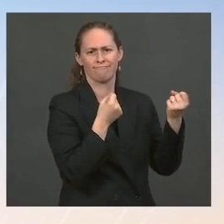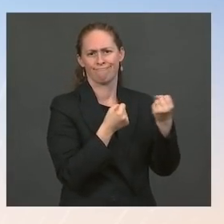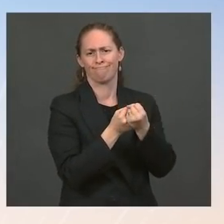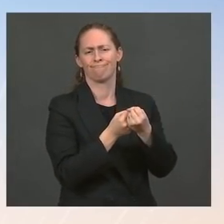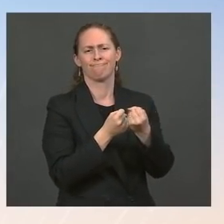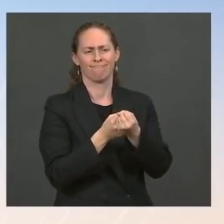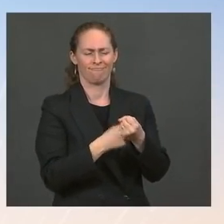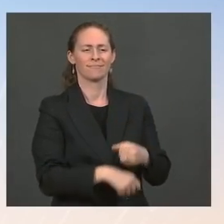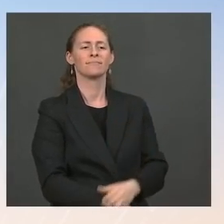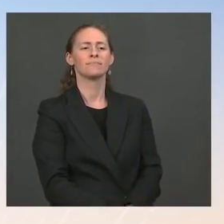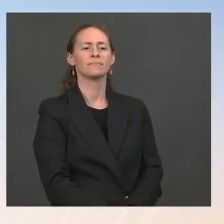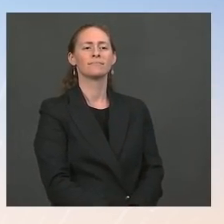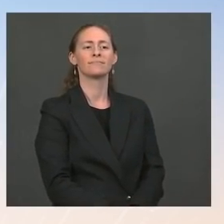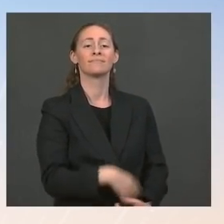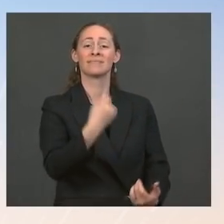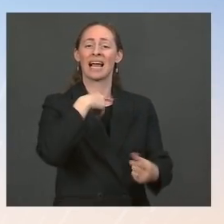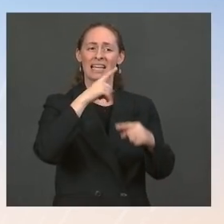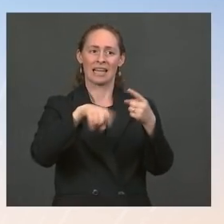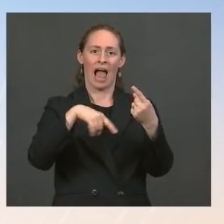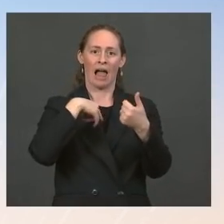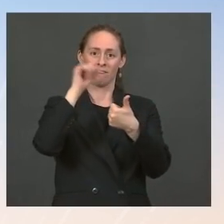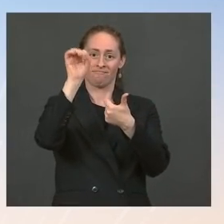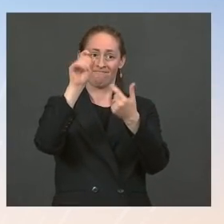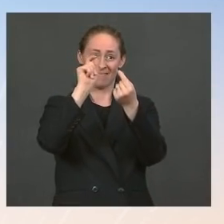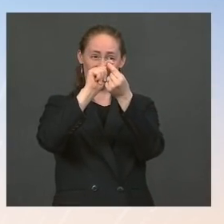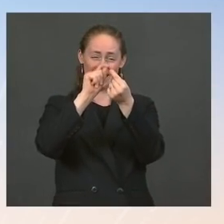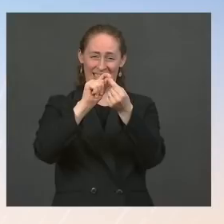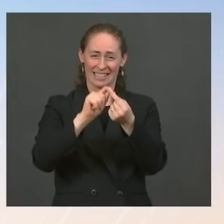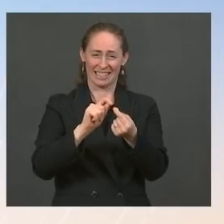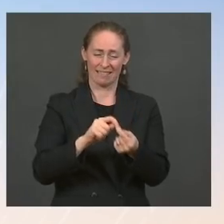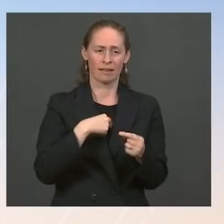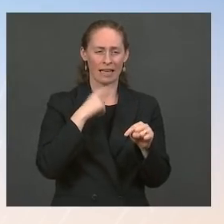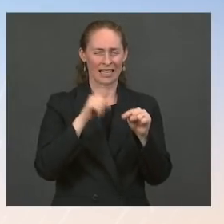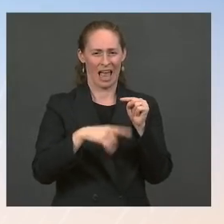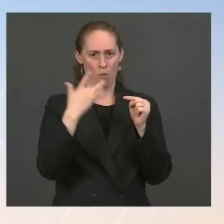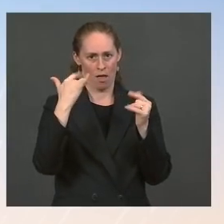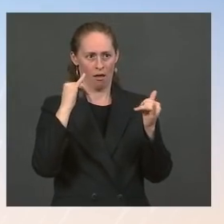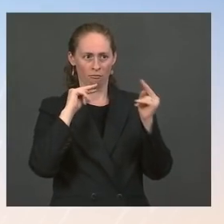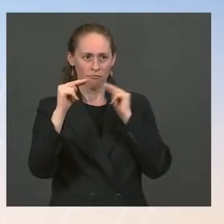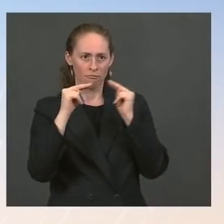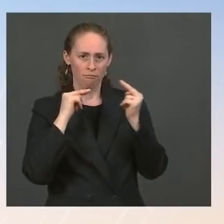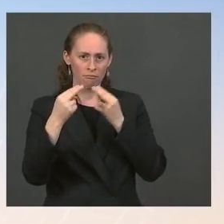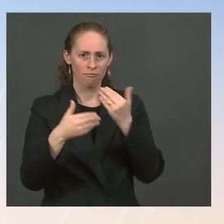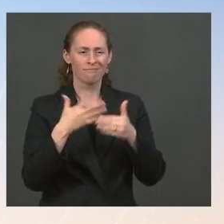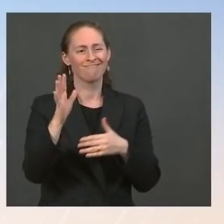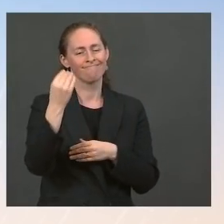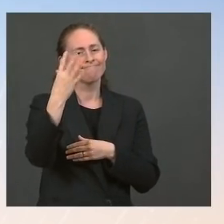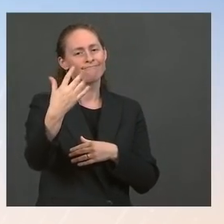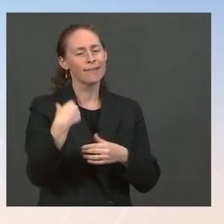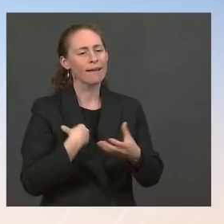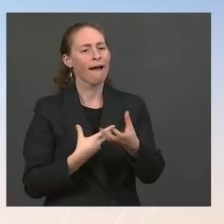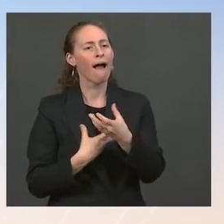but I'm not going to outline those from here while these negotiations are ongoing. But we remain confident in our ability to reach our goal. The Press: Can I ask you just quickly,